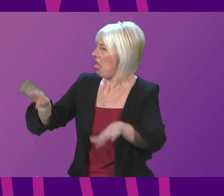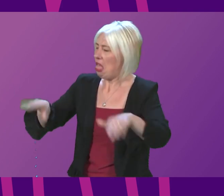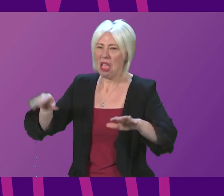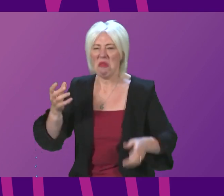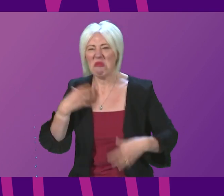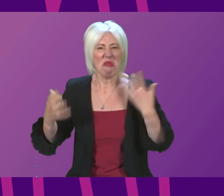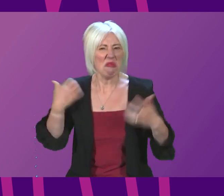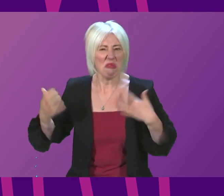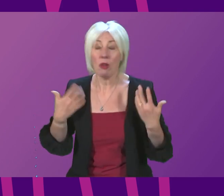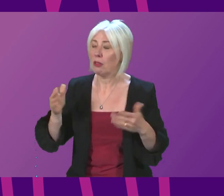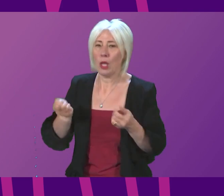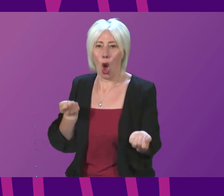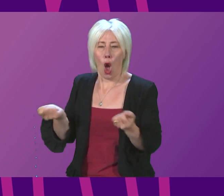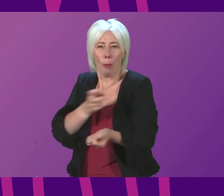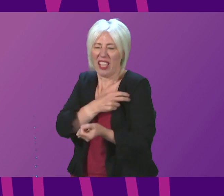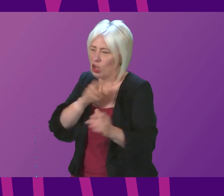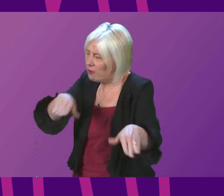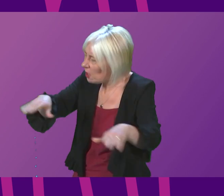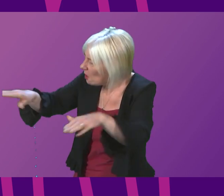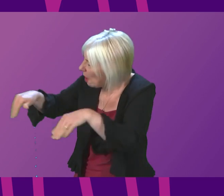Mr Swinney! Members!